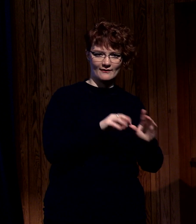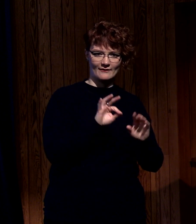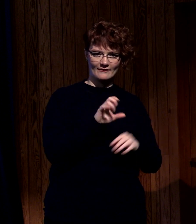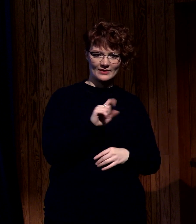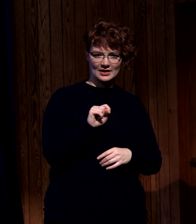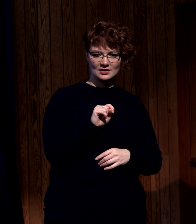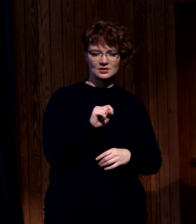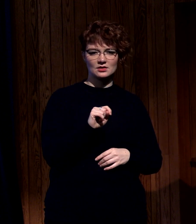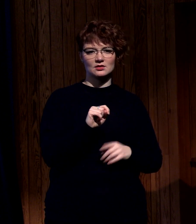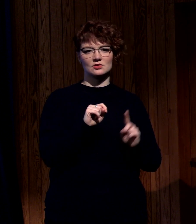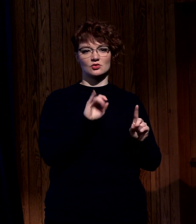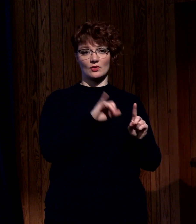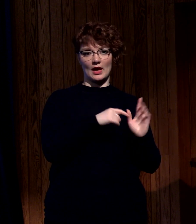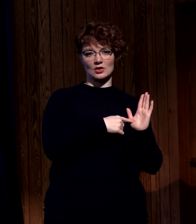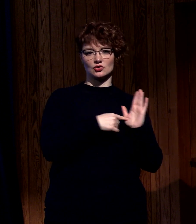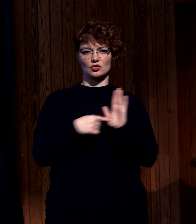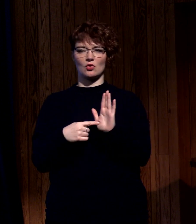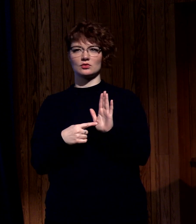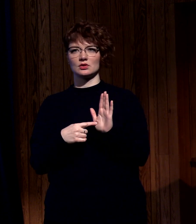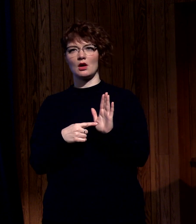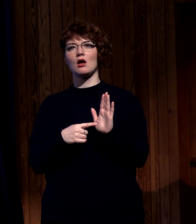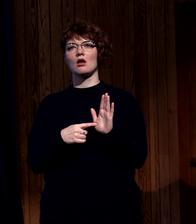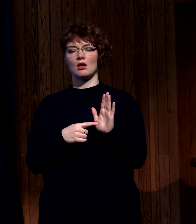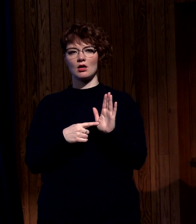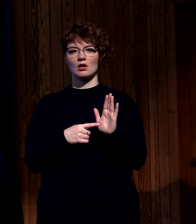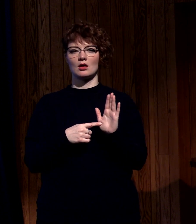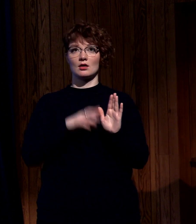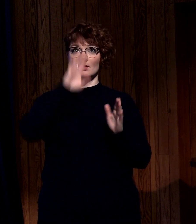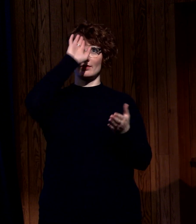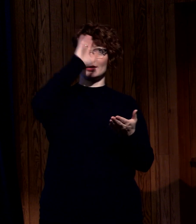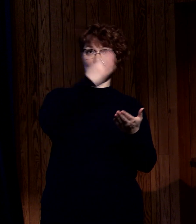It's almost to illustrate the posture both of the Son and of